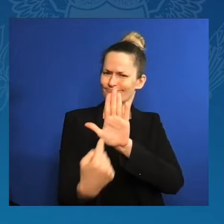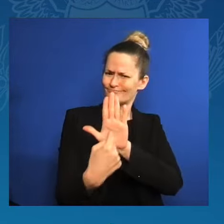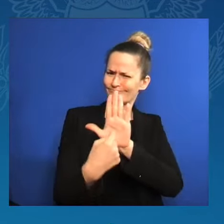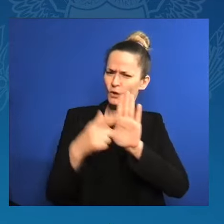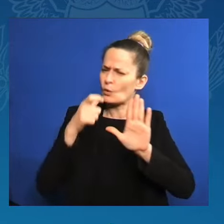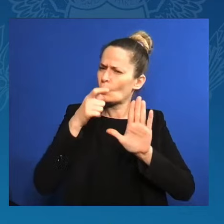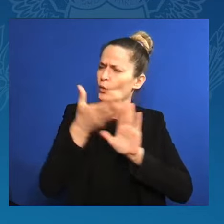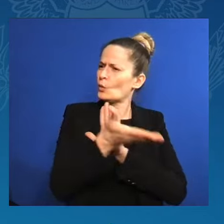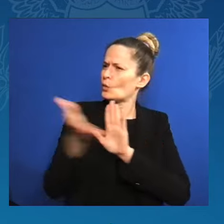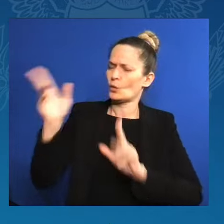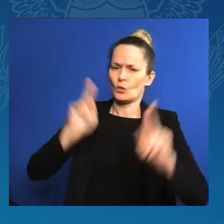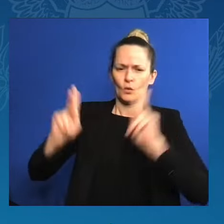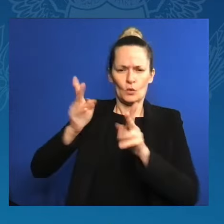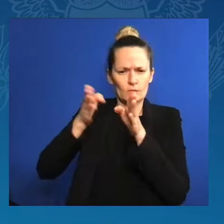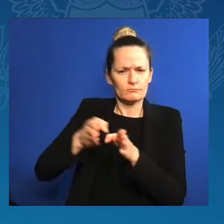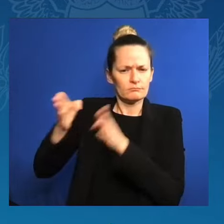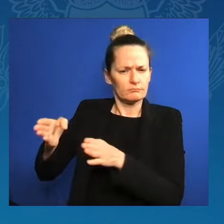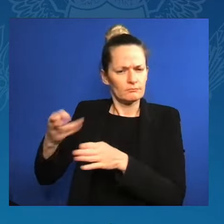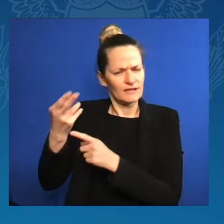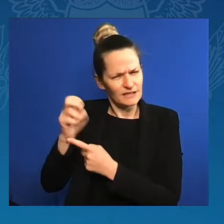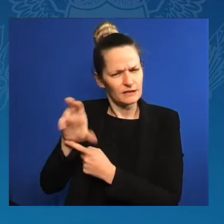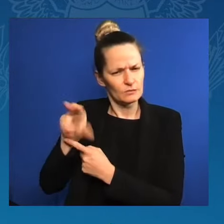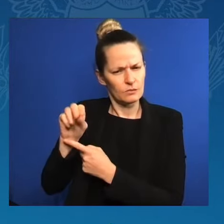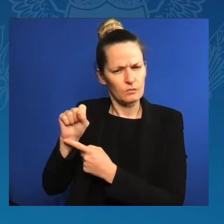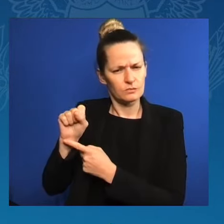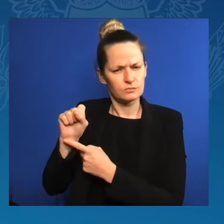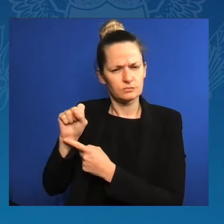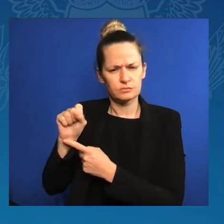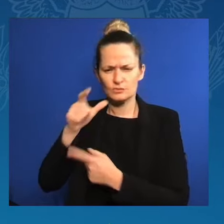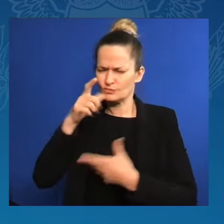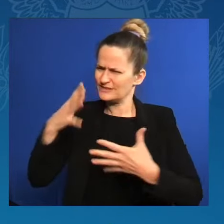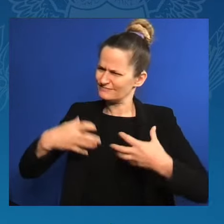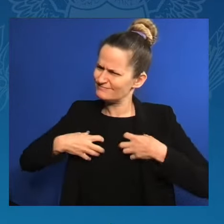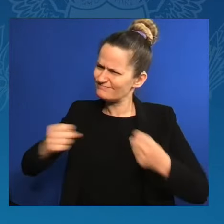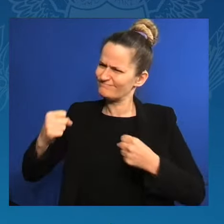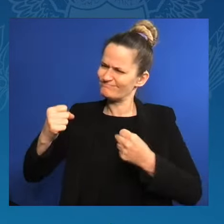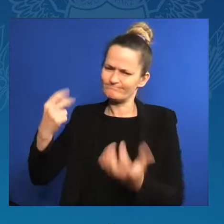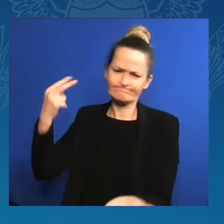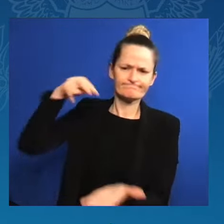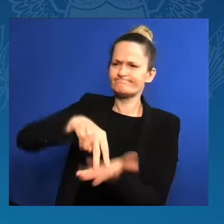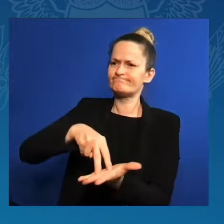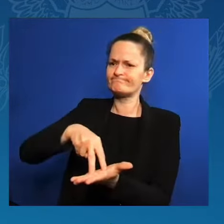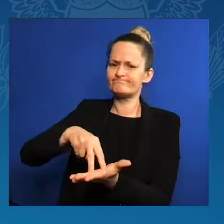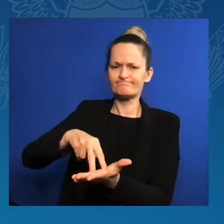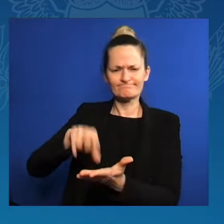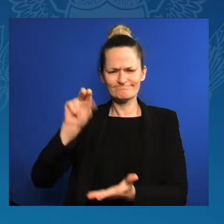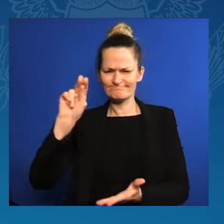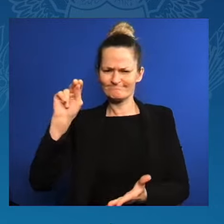to stand strong in service of others. And, truly, Dr. Bryant is one of those people.